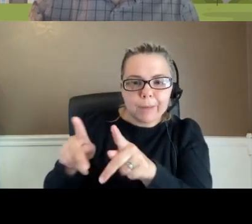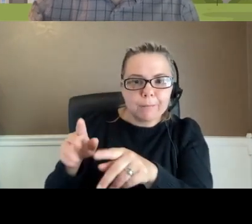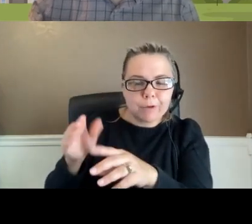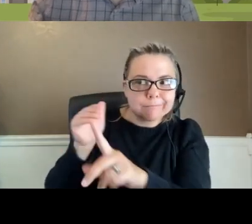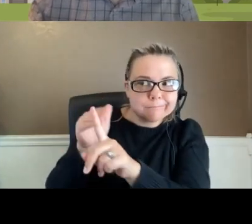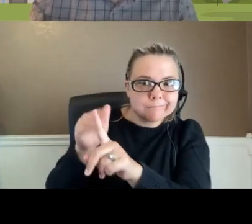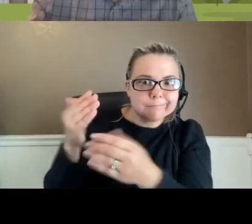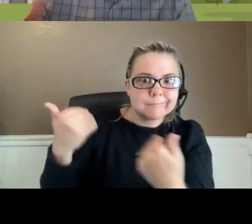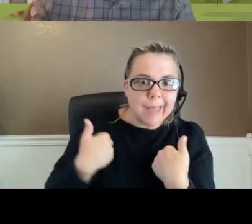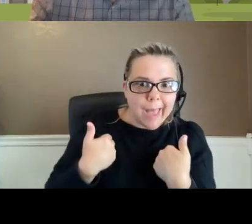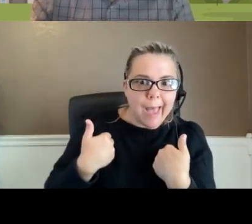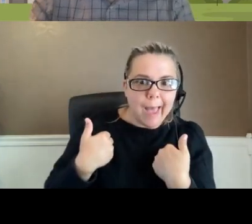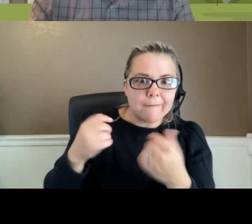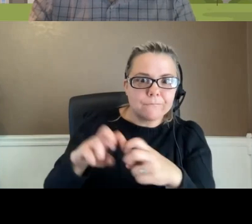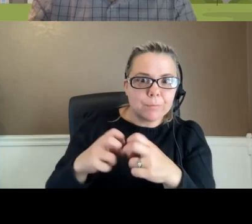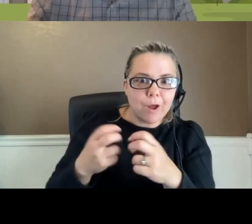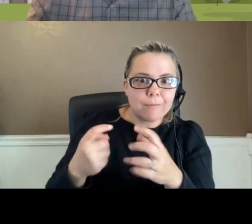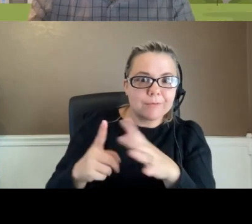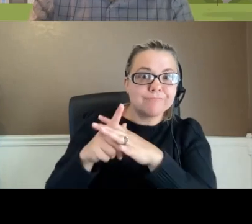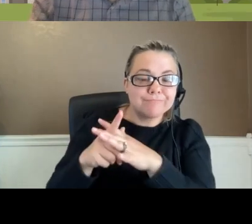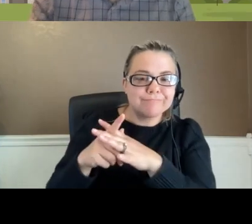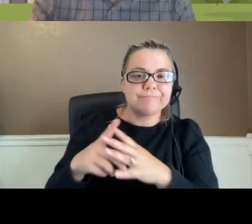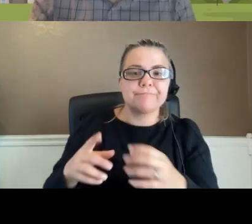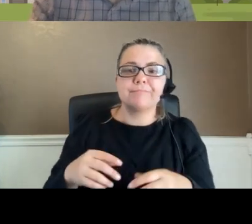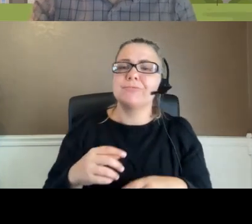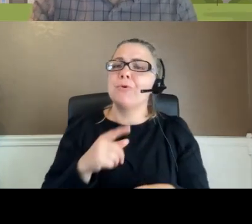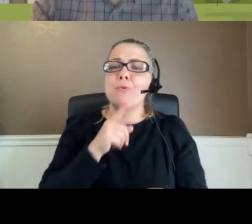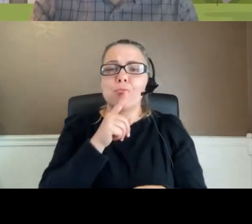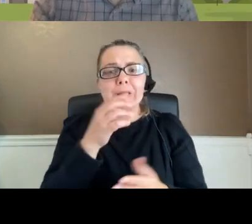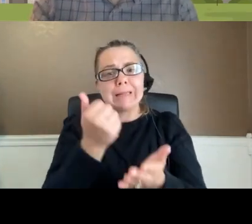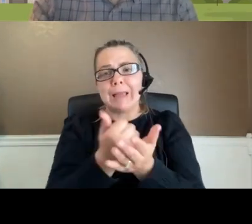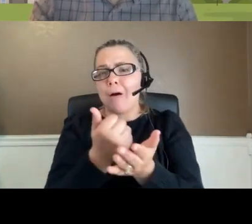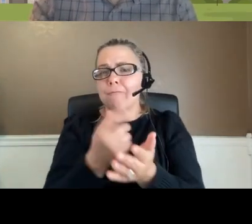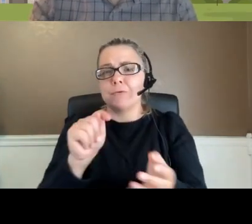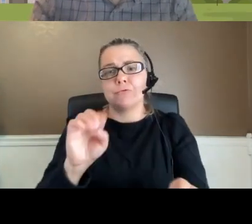You know, those tools can be helpful to drill down to more individual pages and components